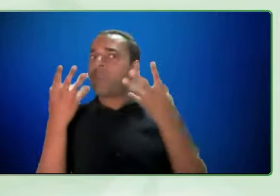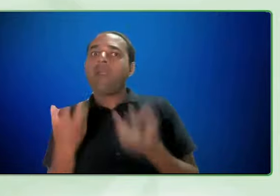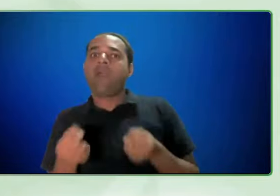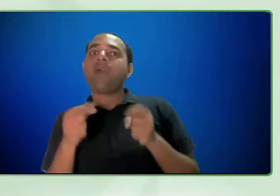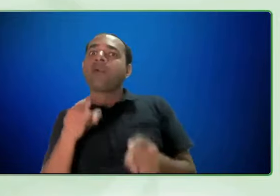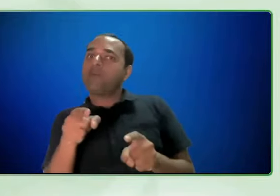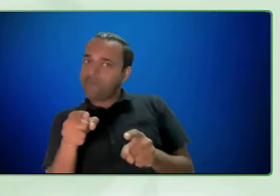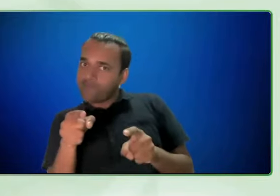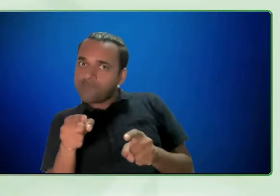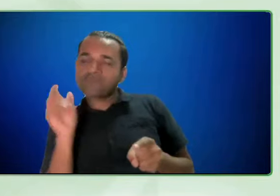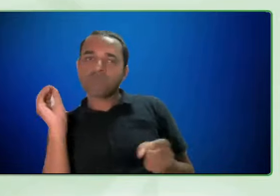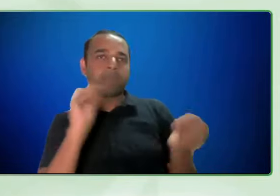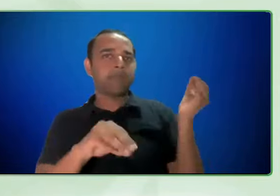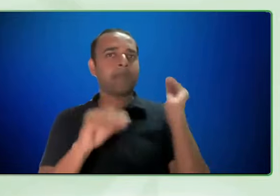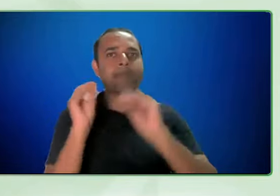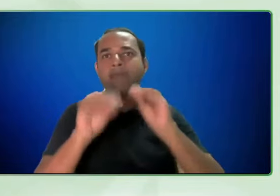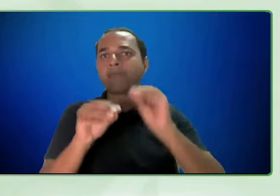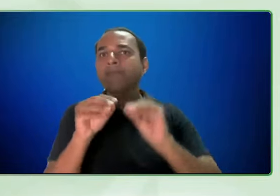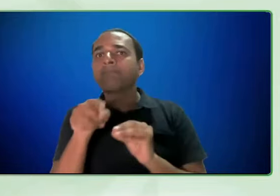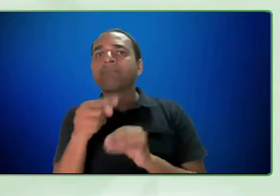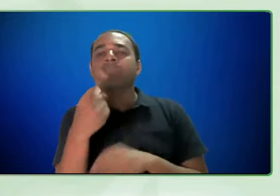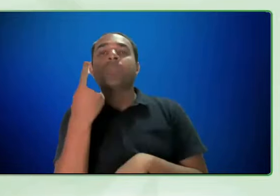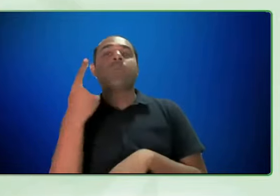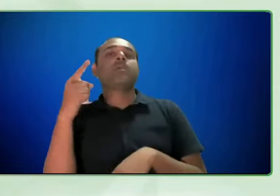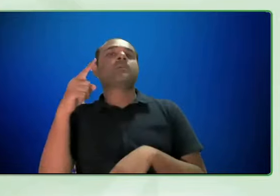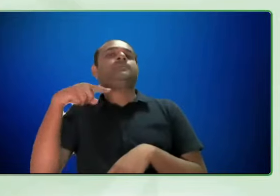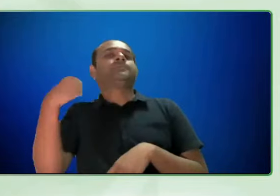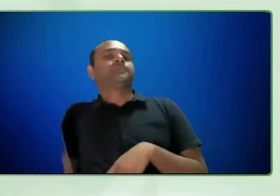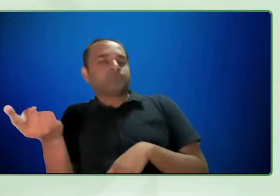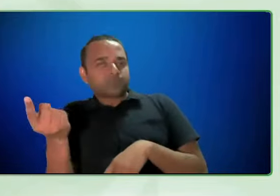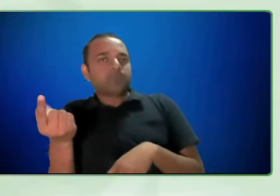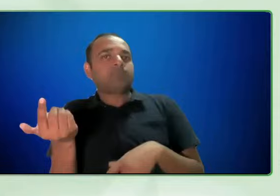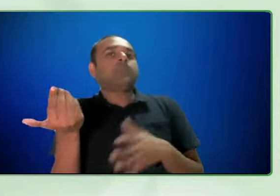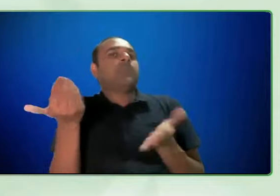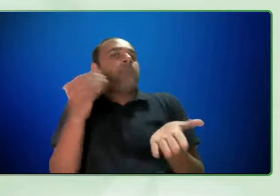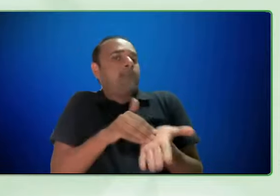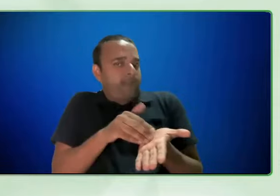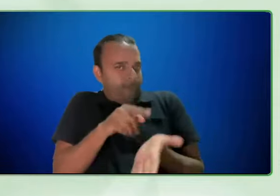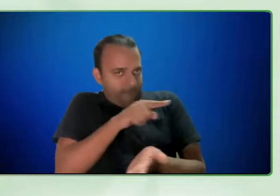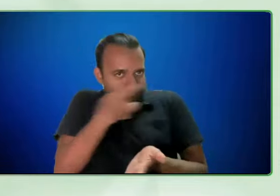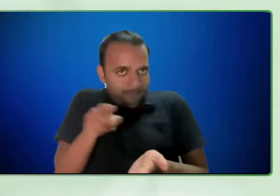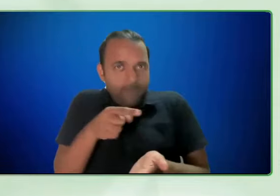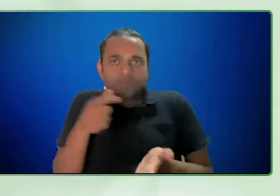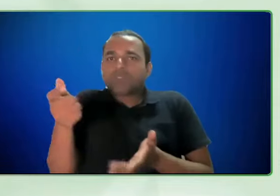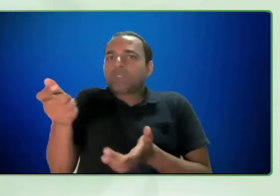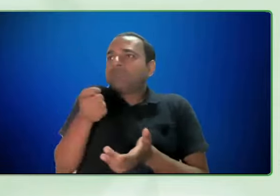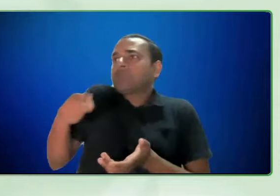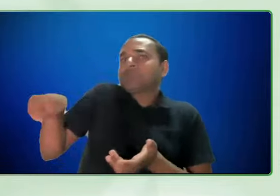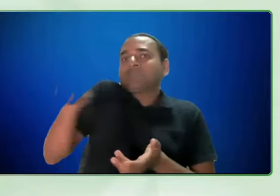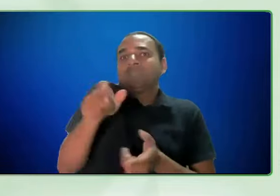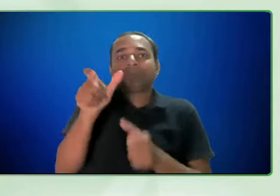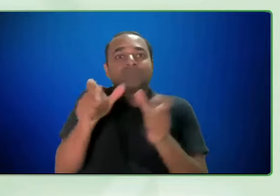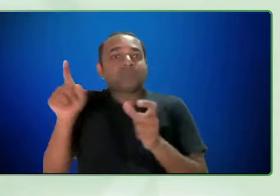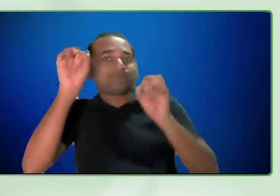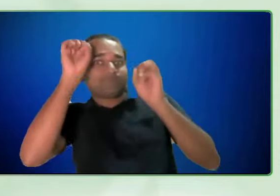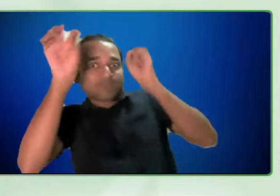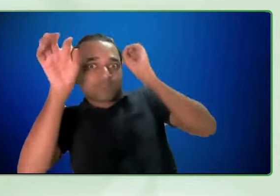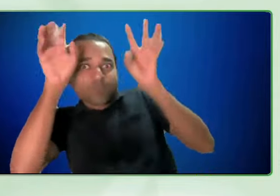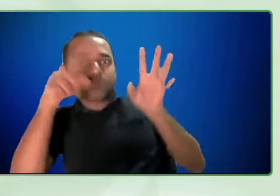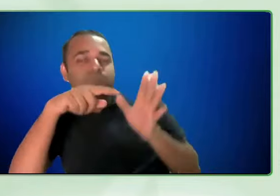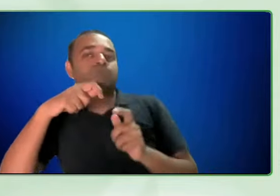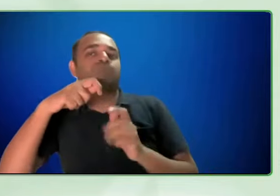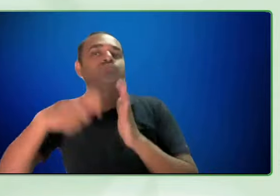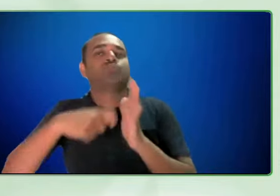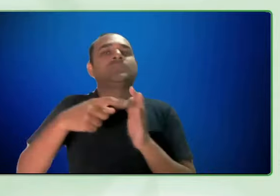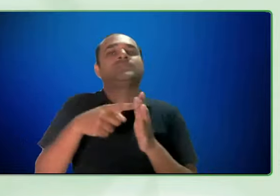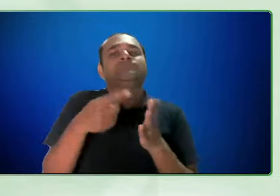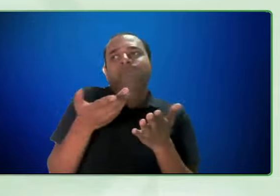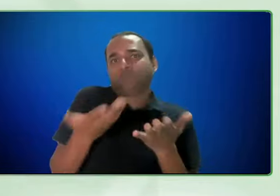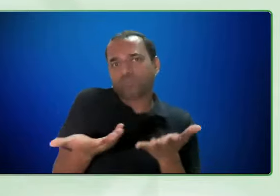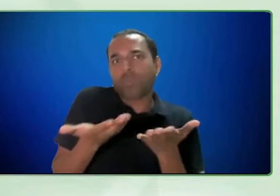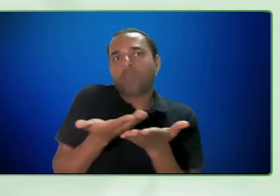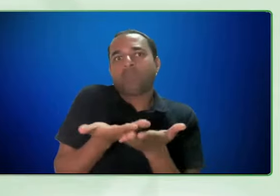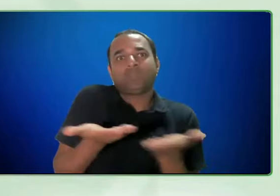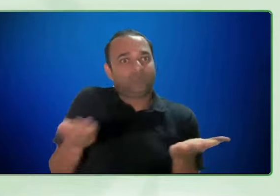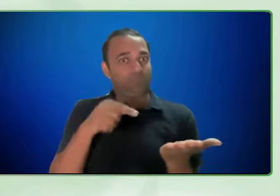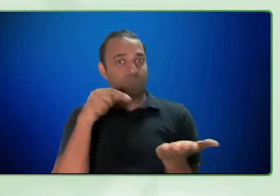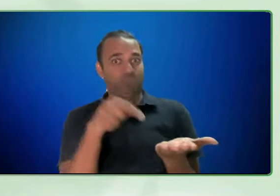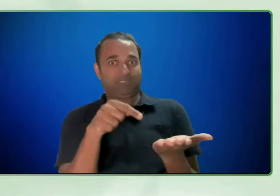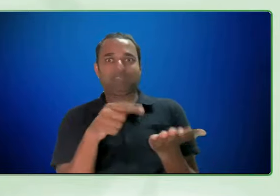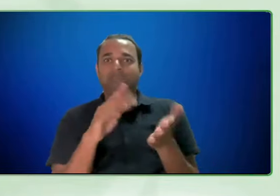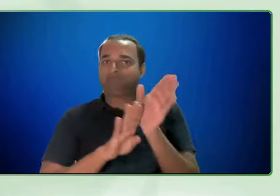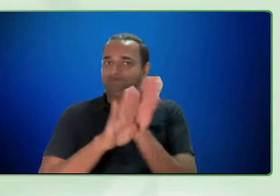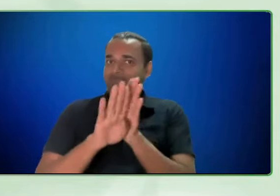huge thing happening and the exhibition we hope next year, which will either be late September